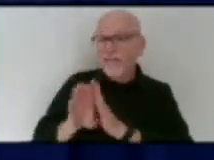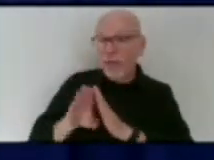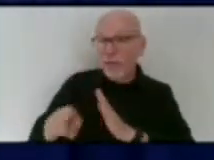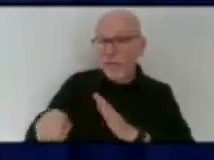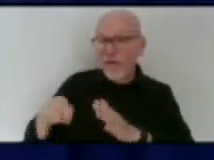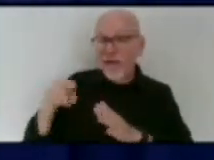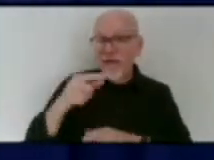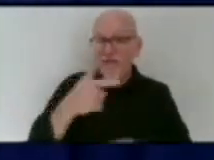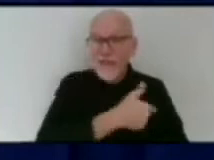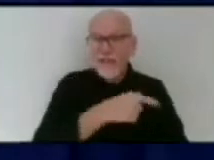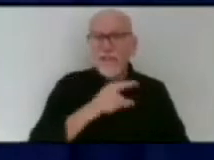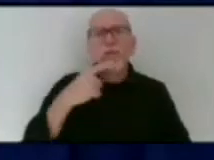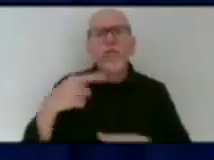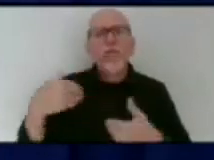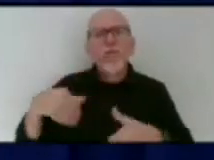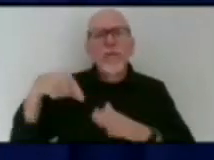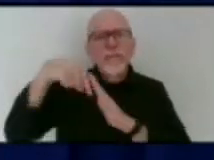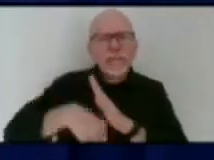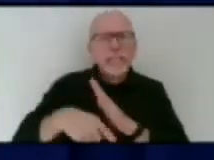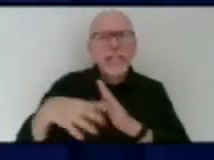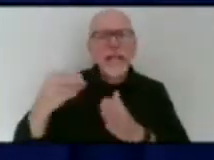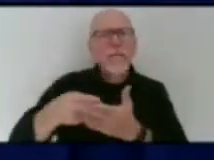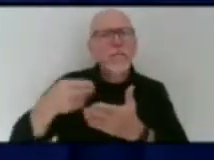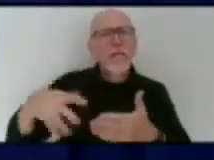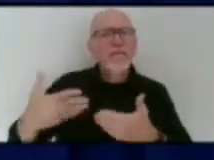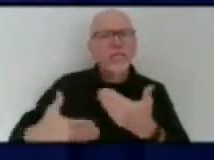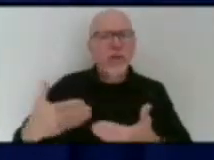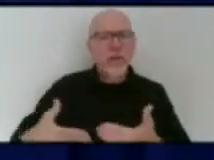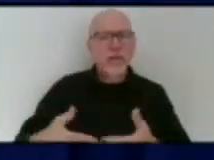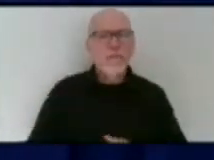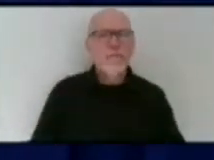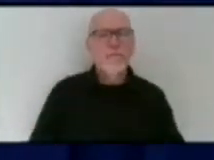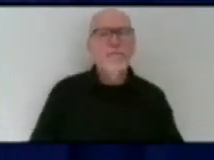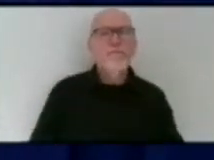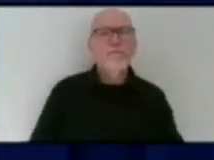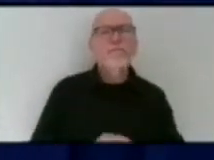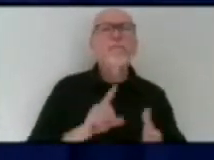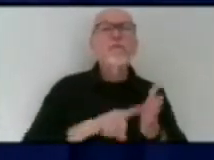costly process researchers have been able to take the information that they